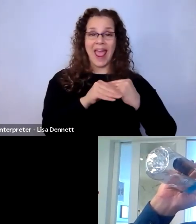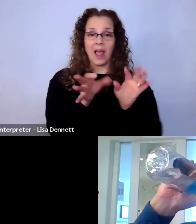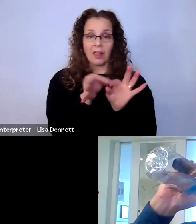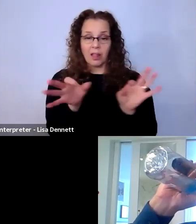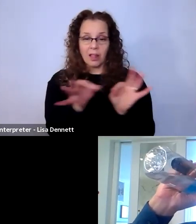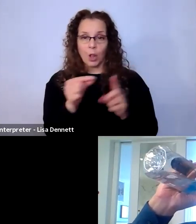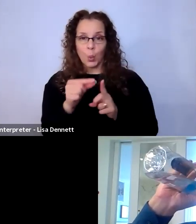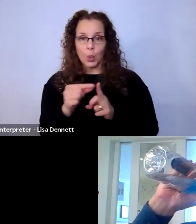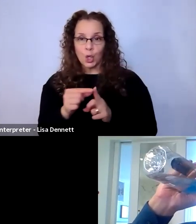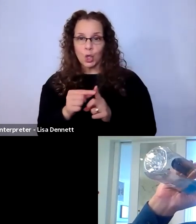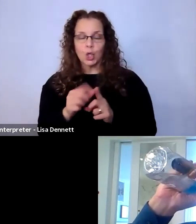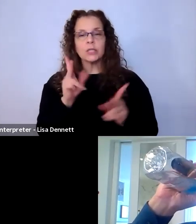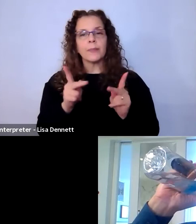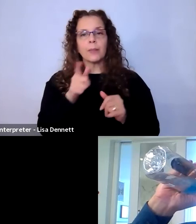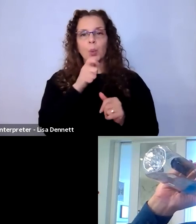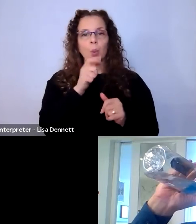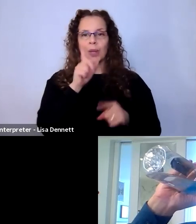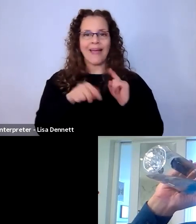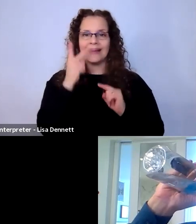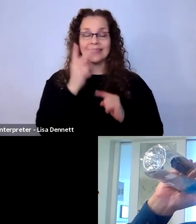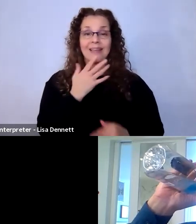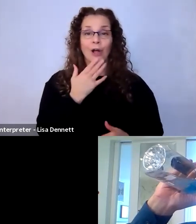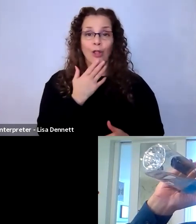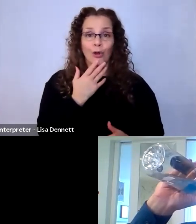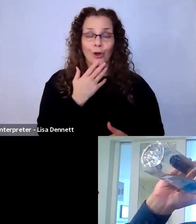the difference, and if you don't that red and green to someone who's colorblind.